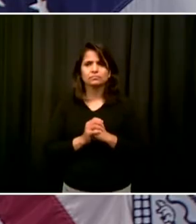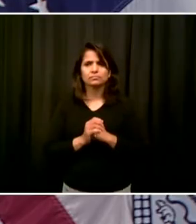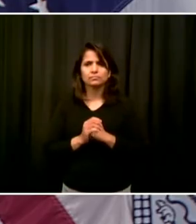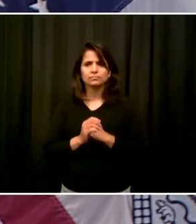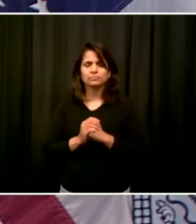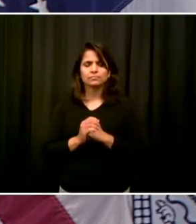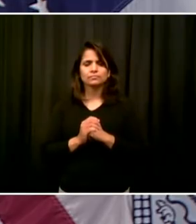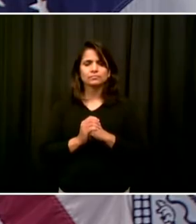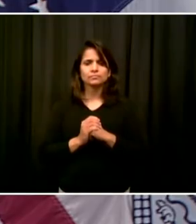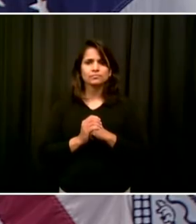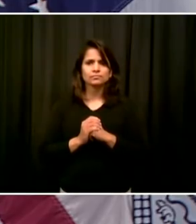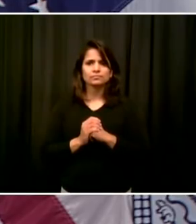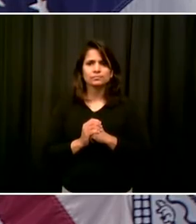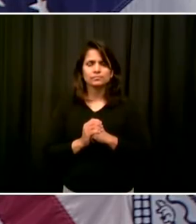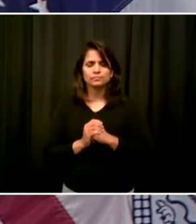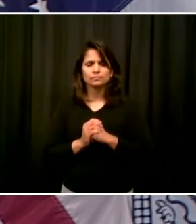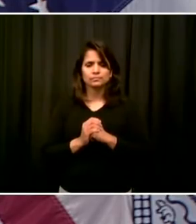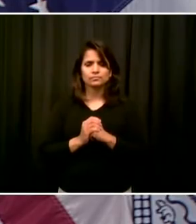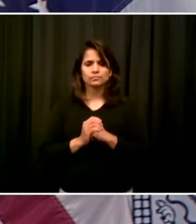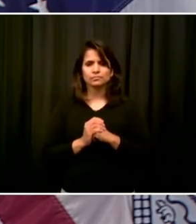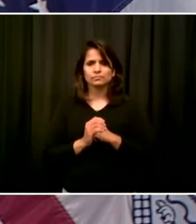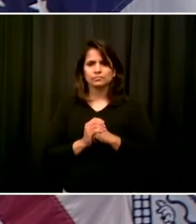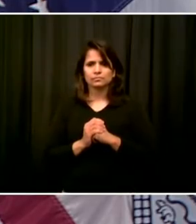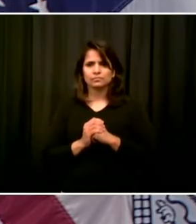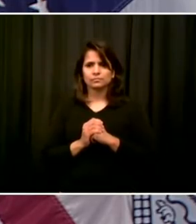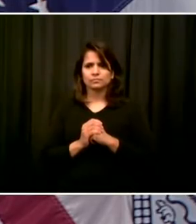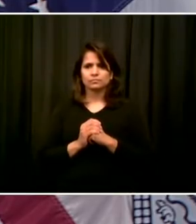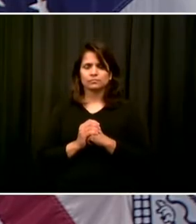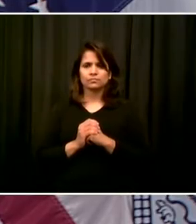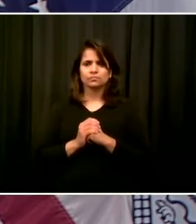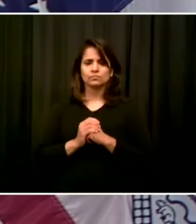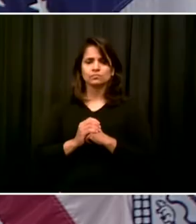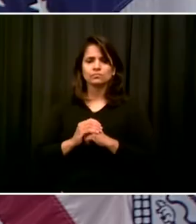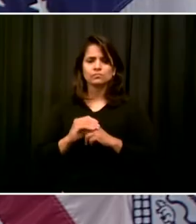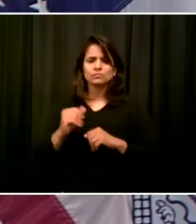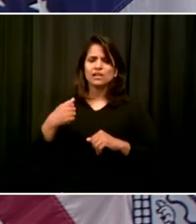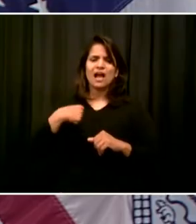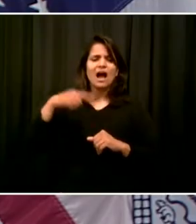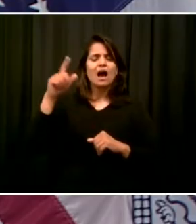DOLLARS. I WILL START